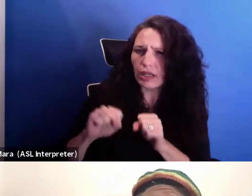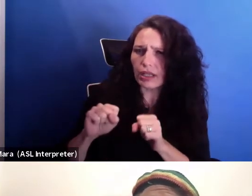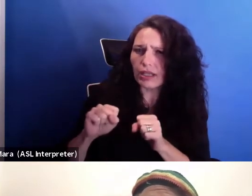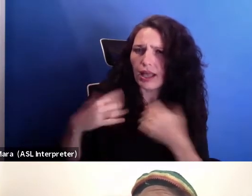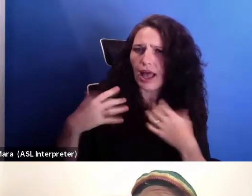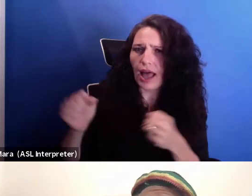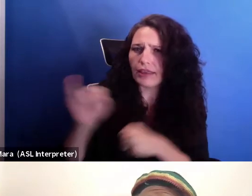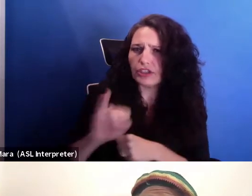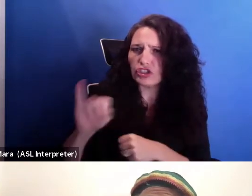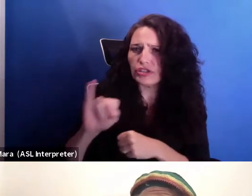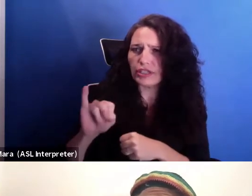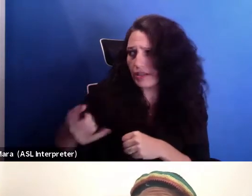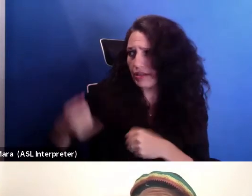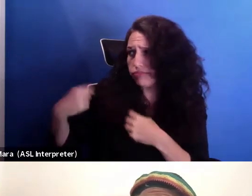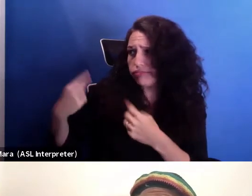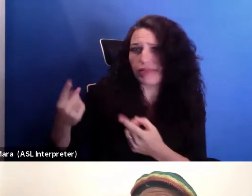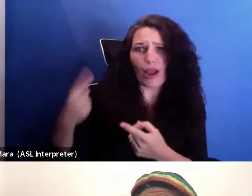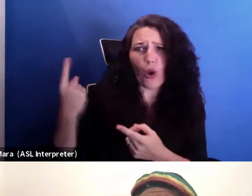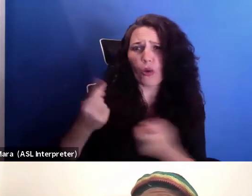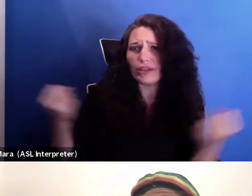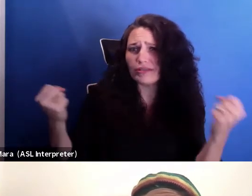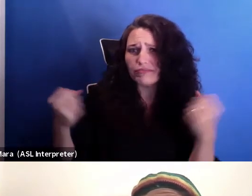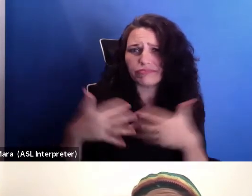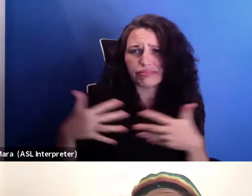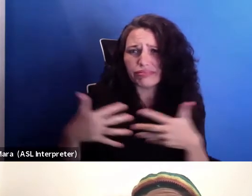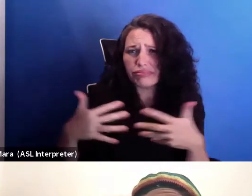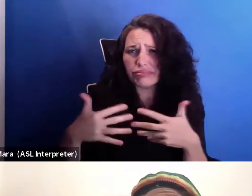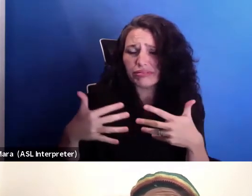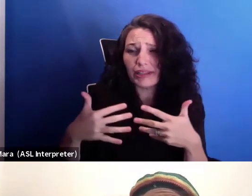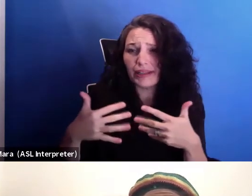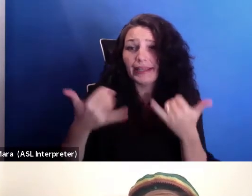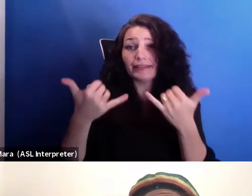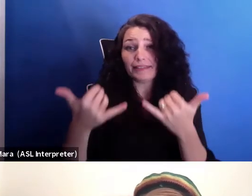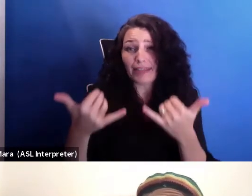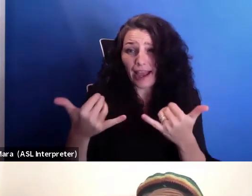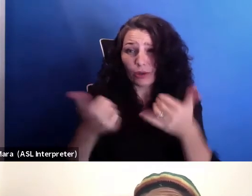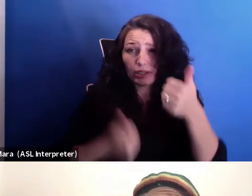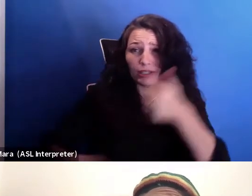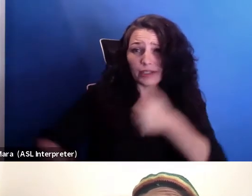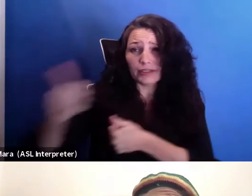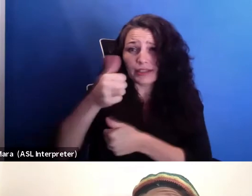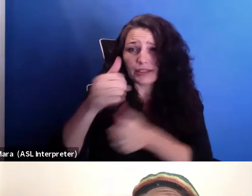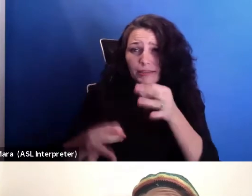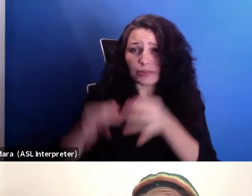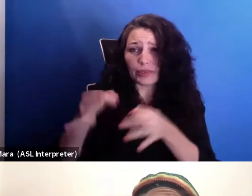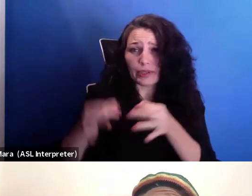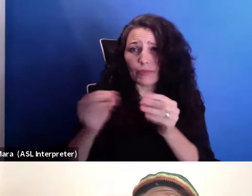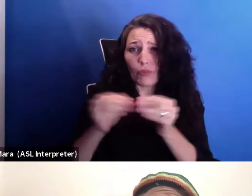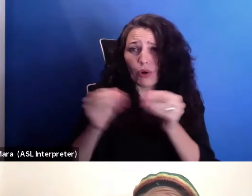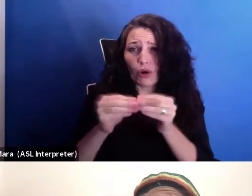And now with the Supreme court going more to the right and cases coming up